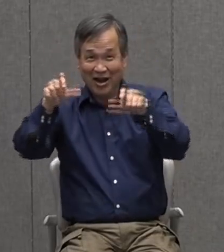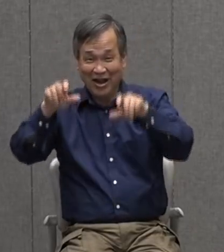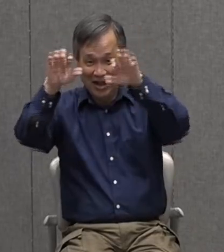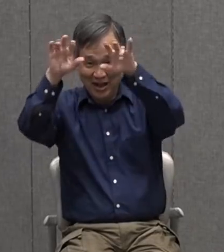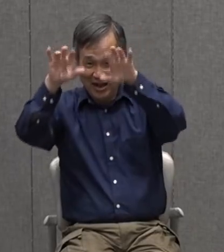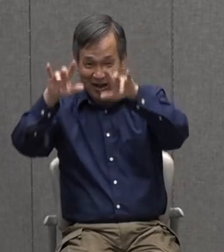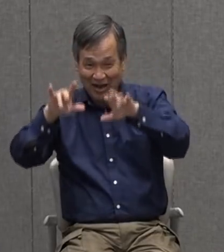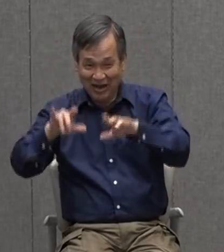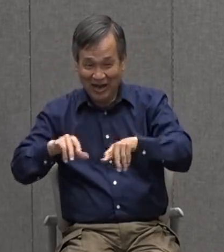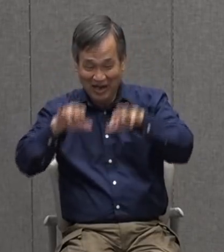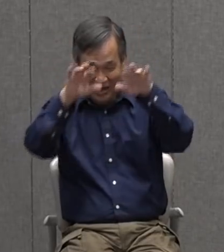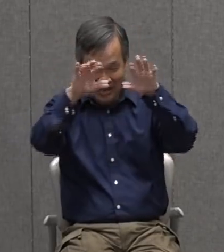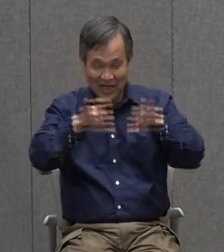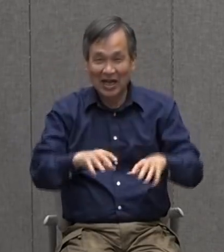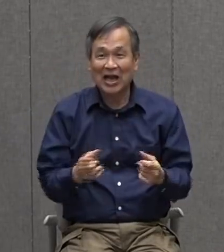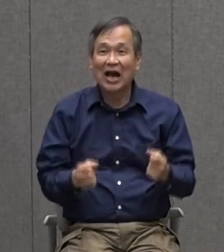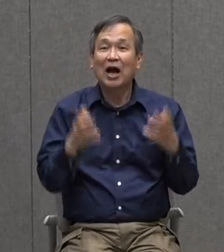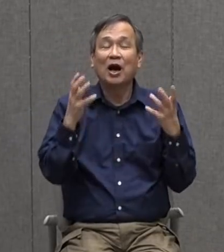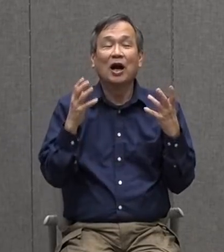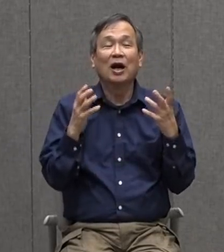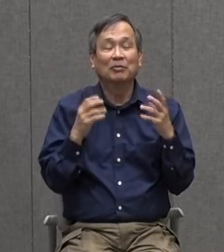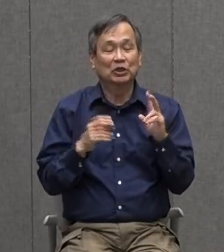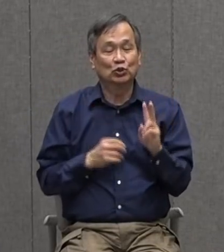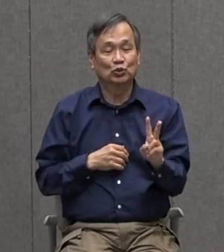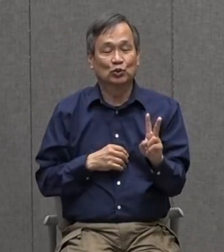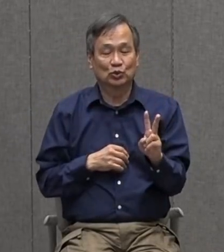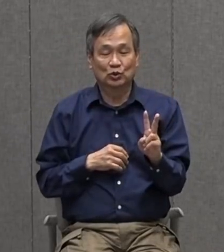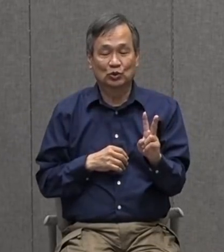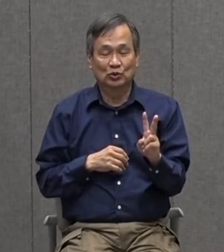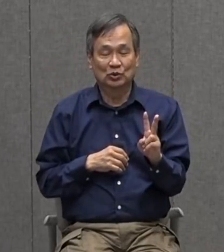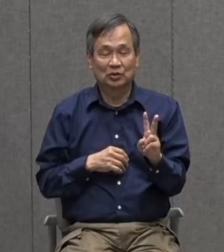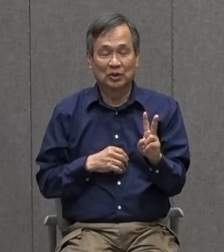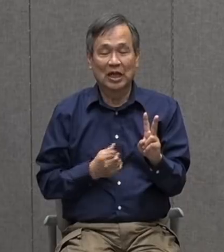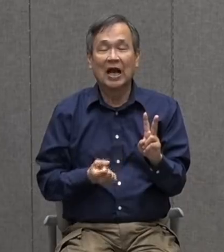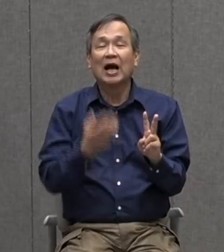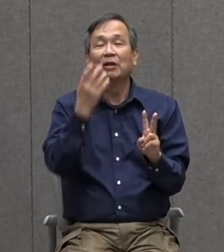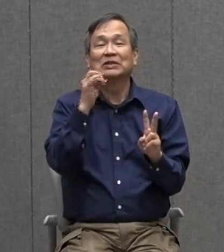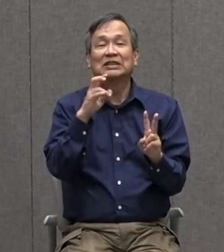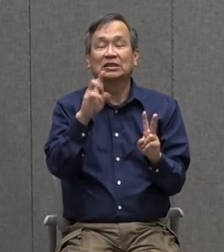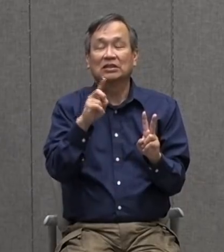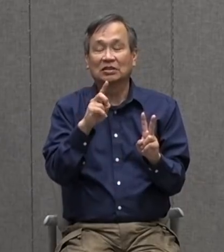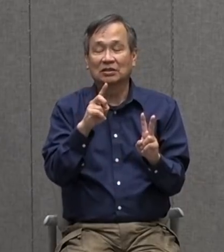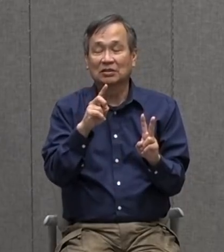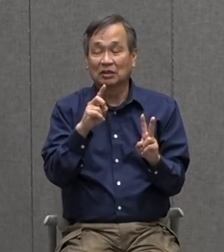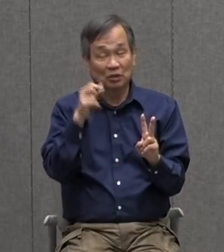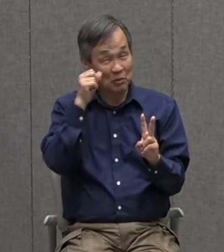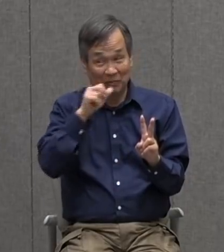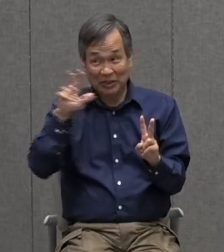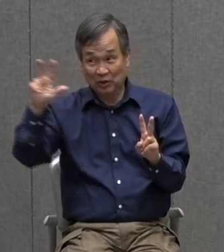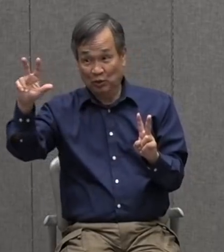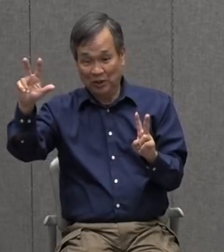how many seeds were produced from those plants? Six, we double it right?